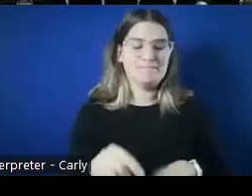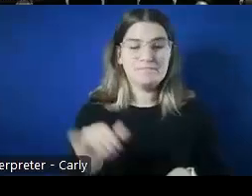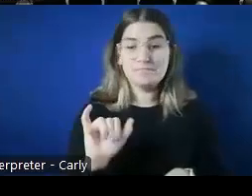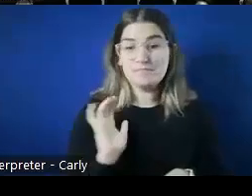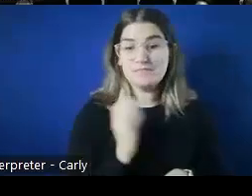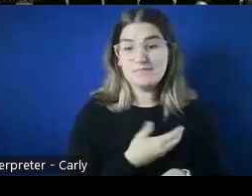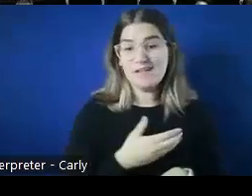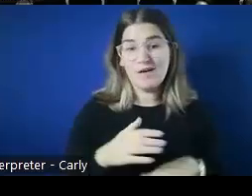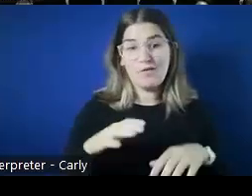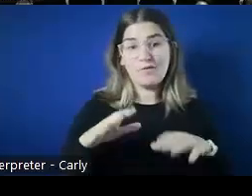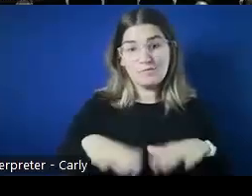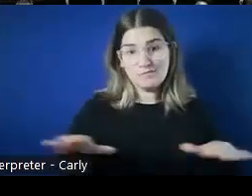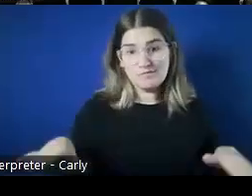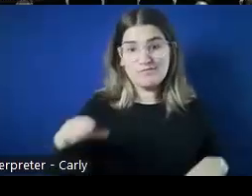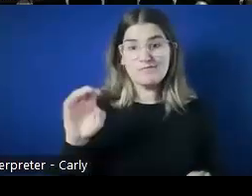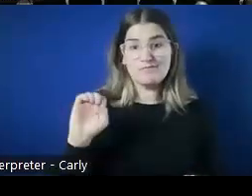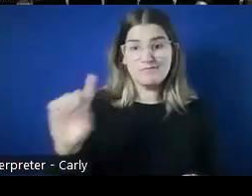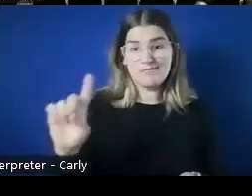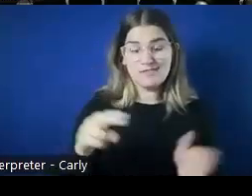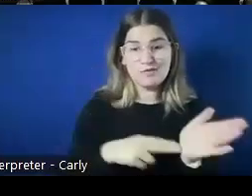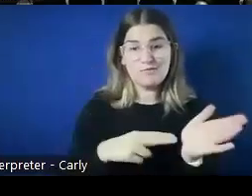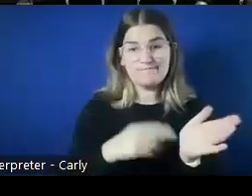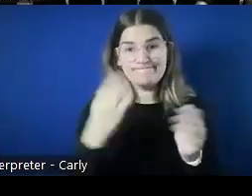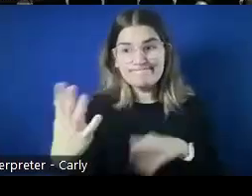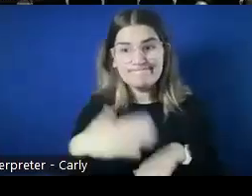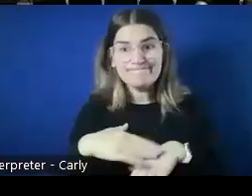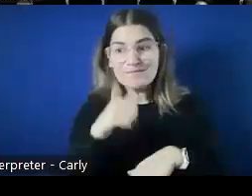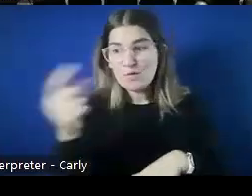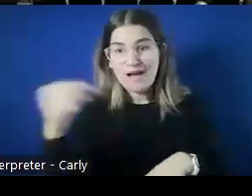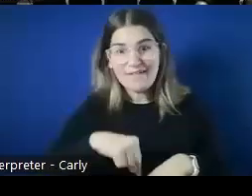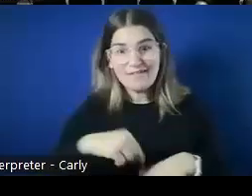nurses really giving people heads up that hey you don't have to come upstairs and wait for 24 hours